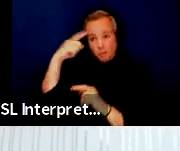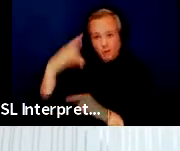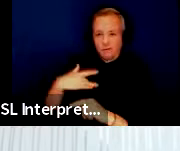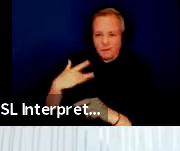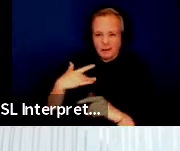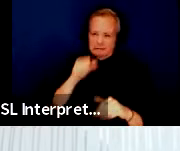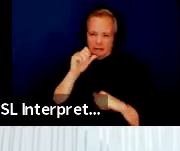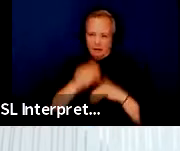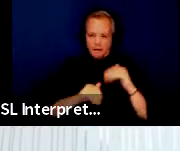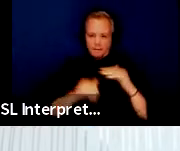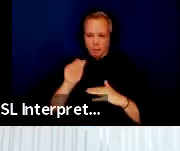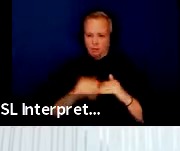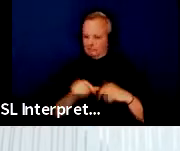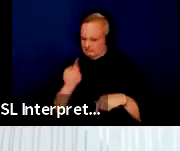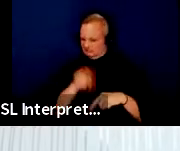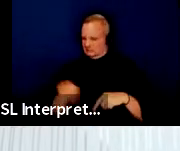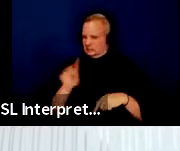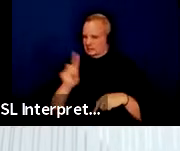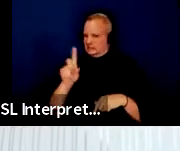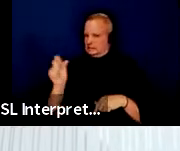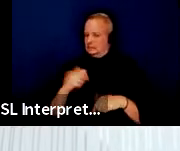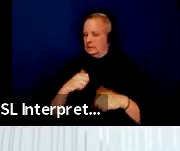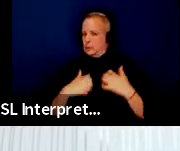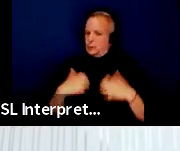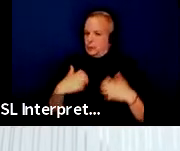AROUND DISABILITY. THEY DON'T KNOW WHAT TO SAY.